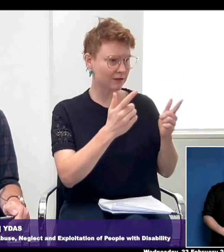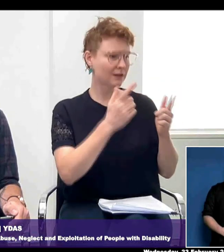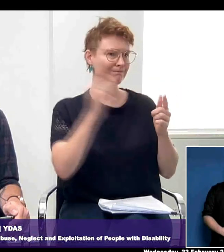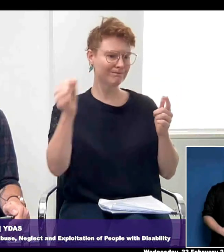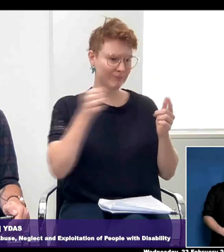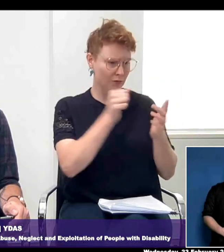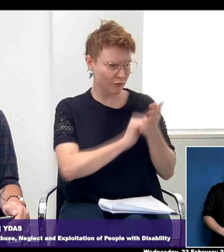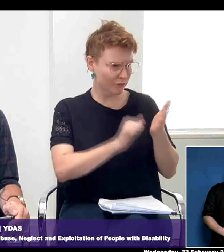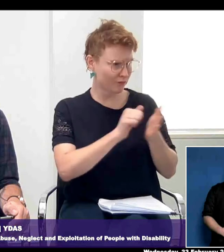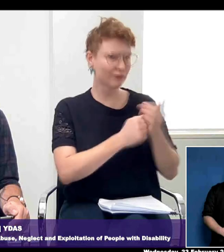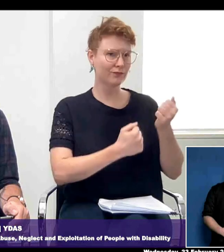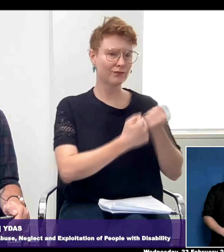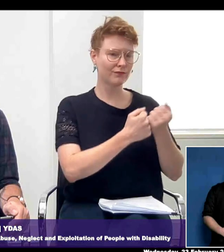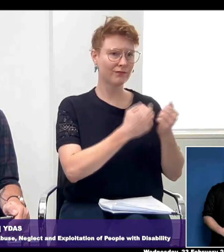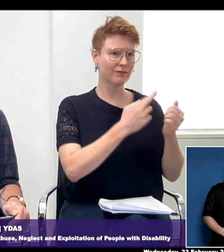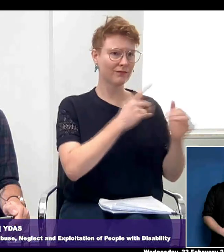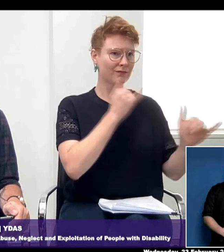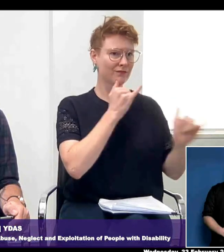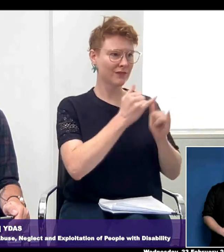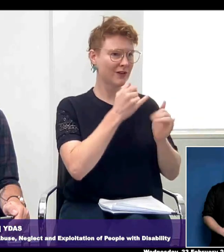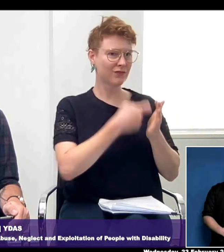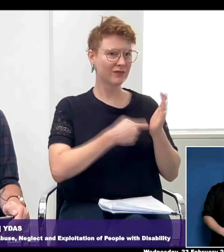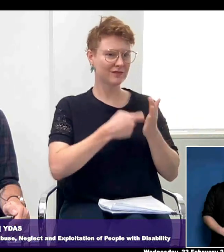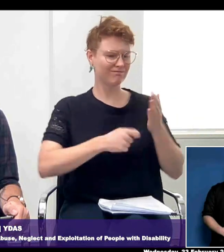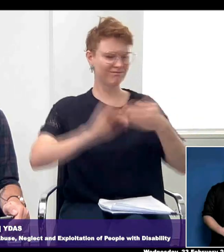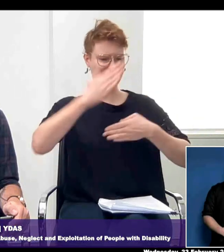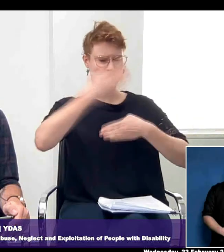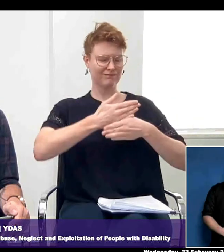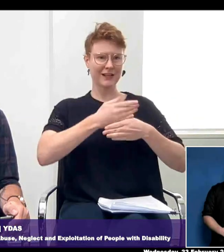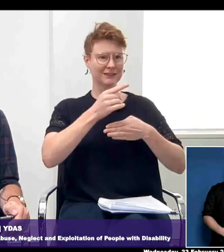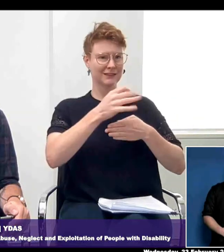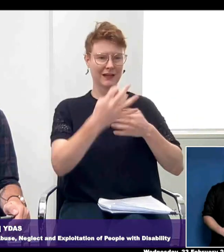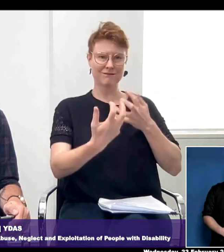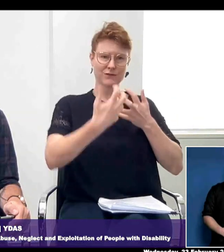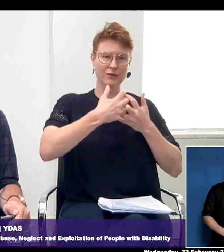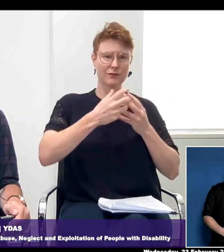understanding that English was their second language, getting other support places in